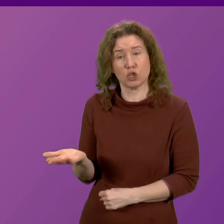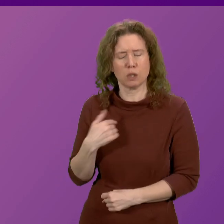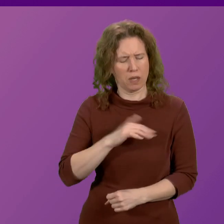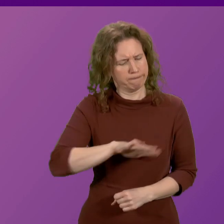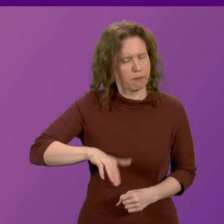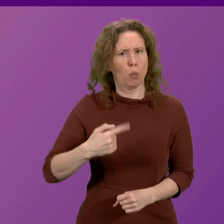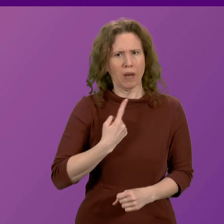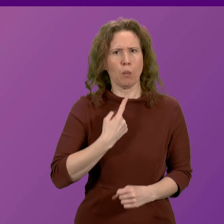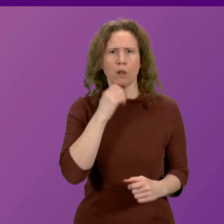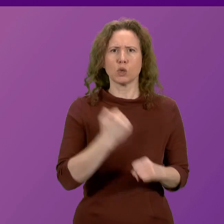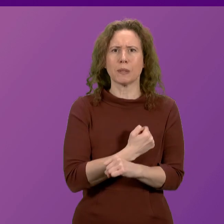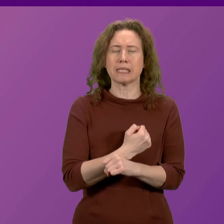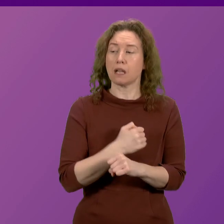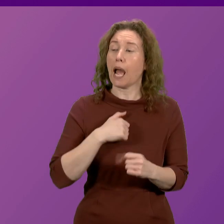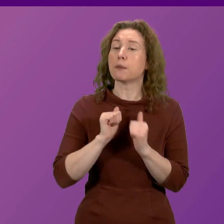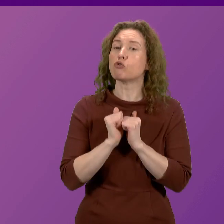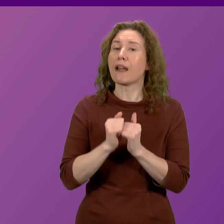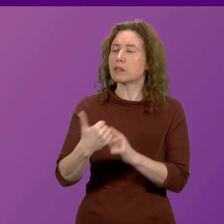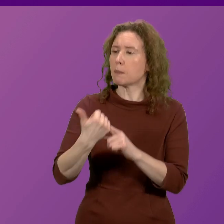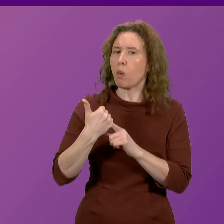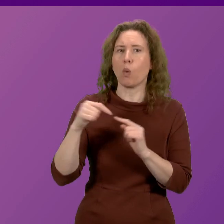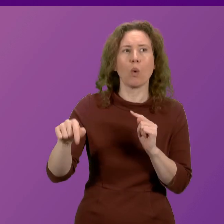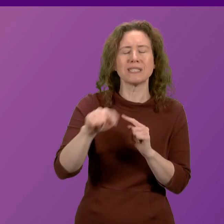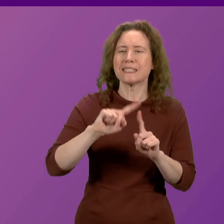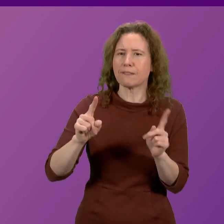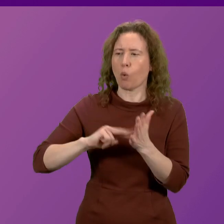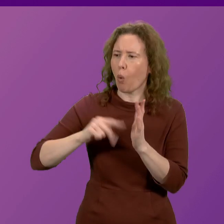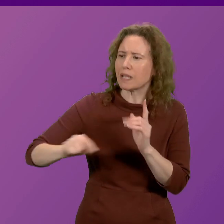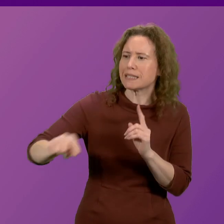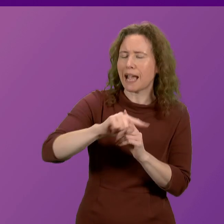I am grateful for the support of a range of organisations that welcomed the steps